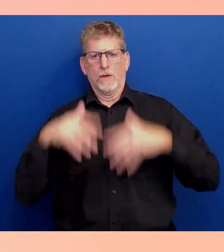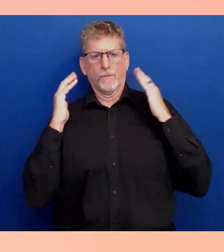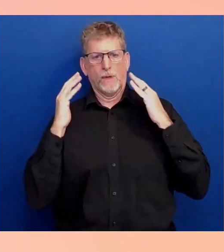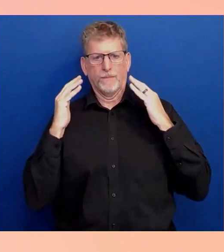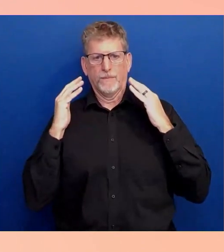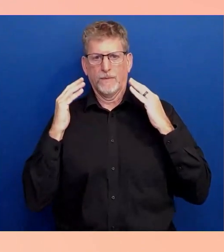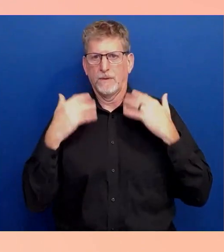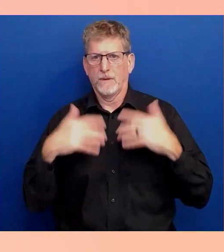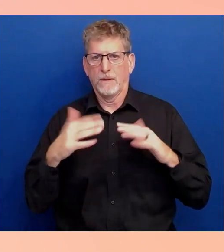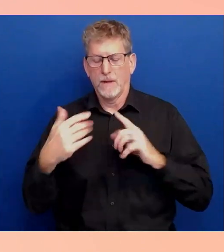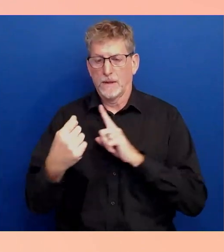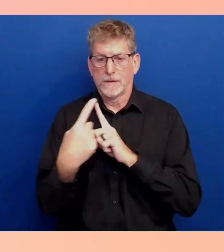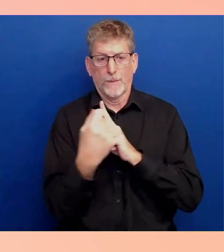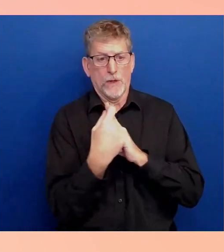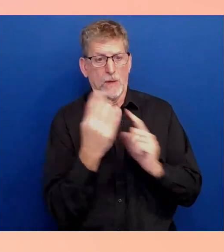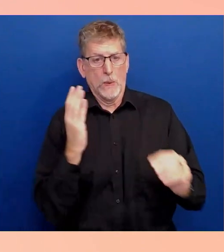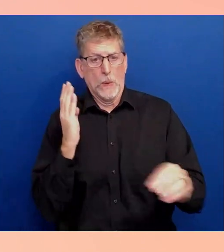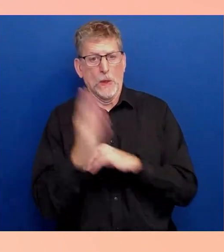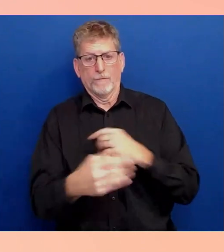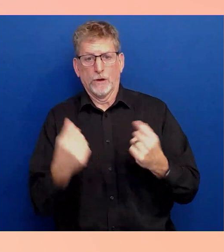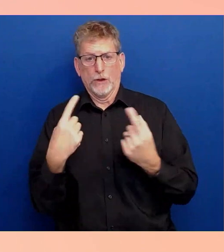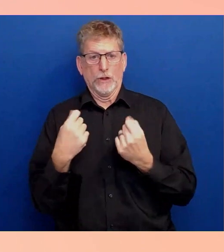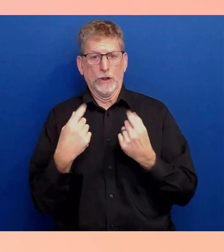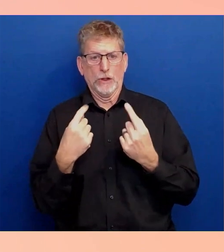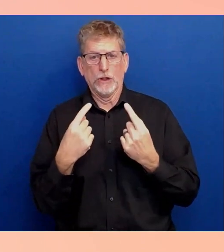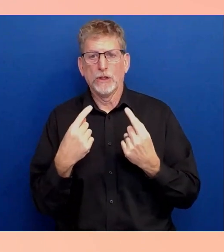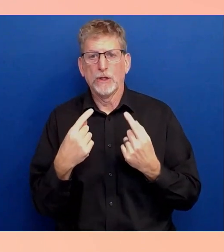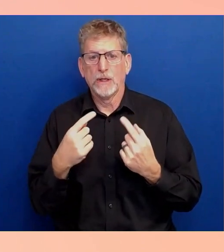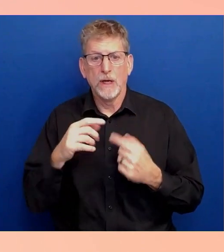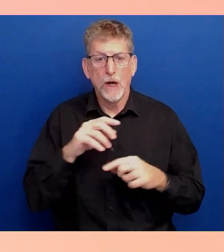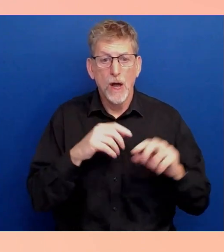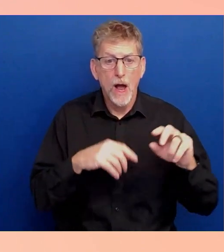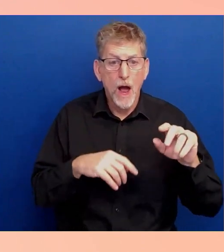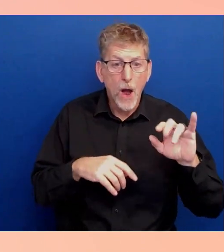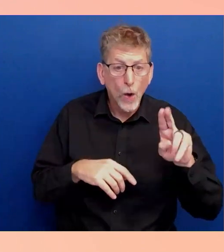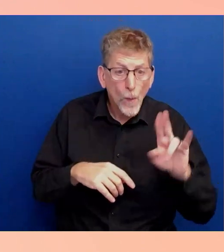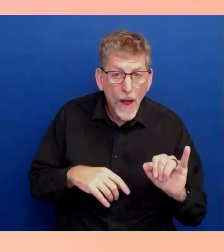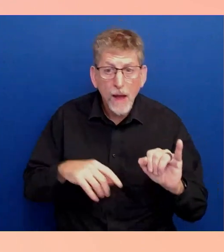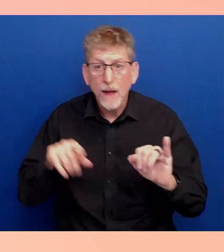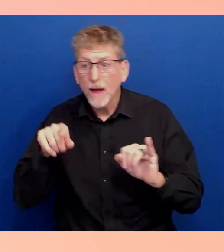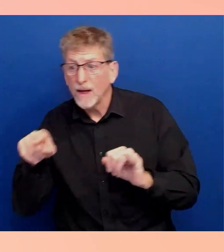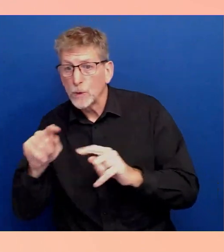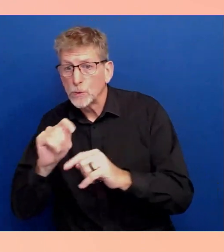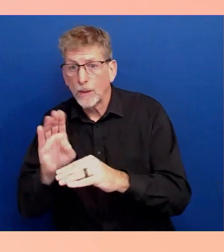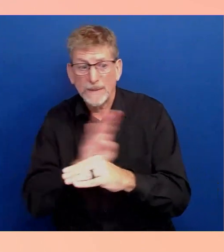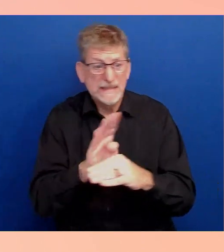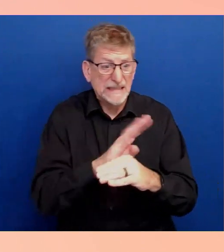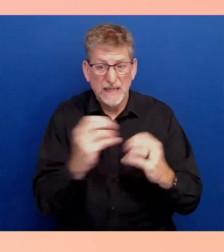it makes me feel very uncomfortable. I will often be the first to point out if a design feels like too much is going on.